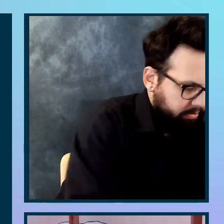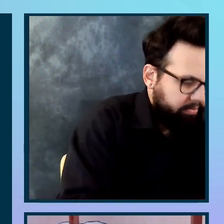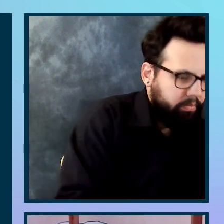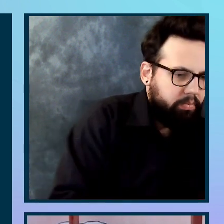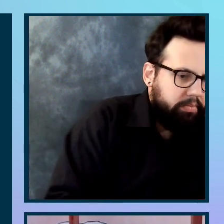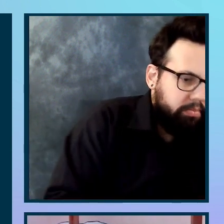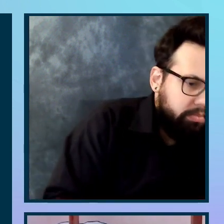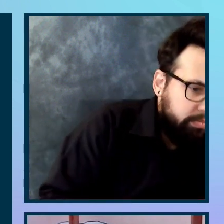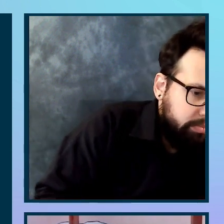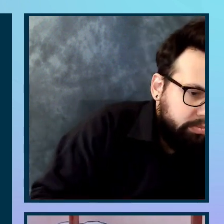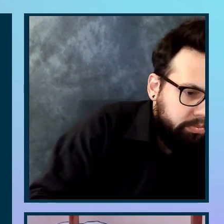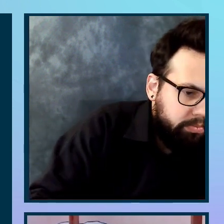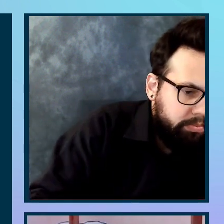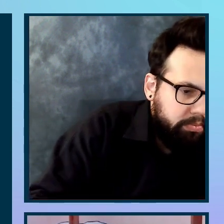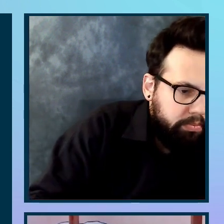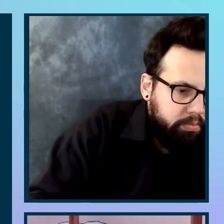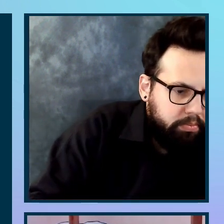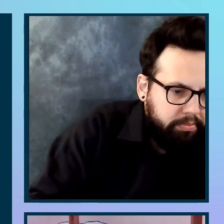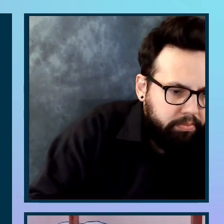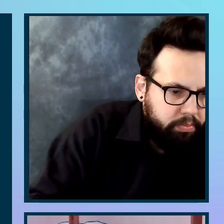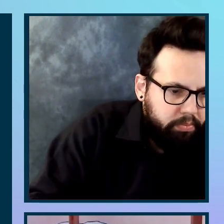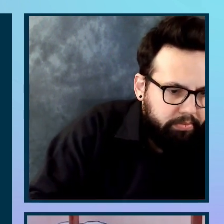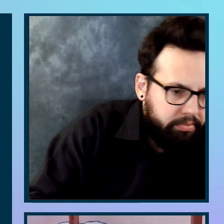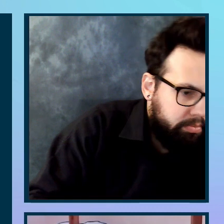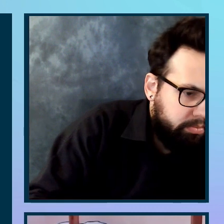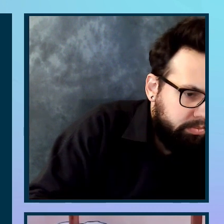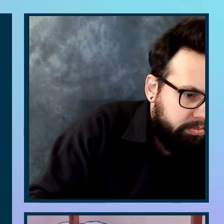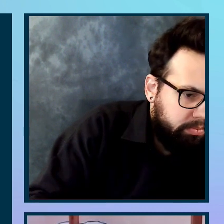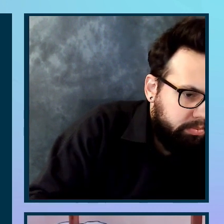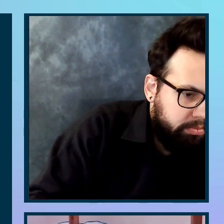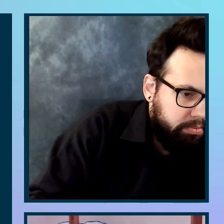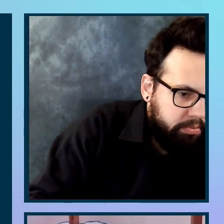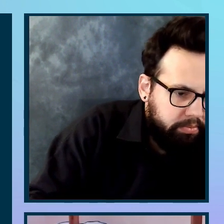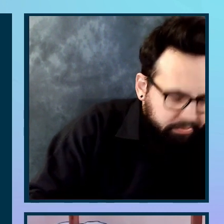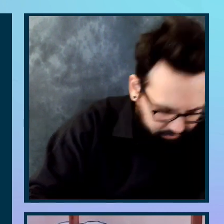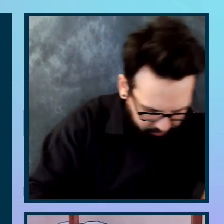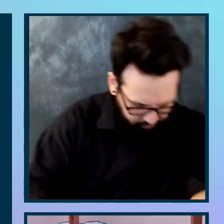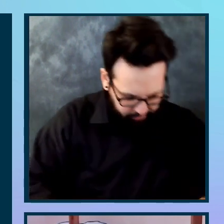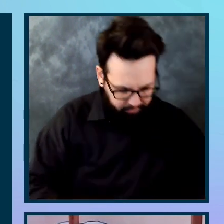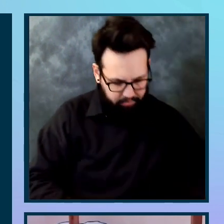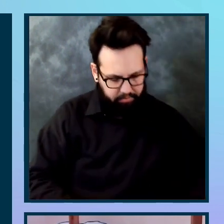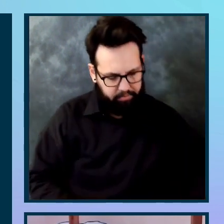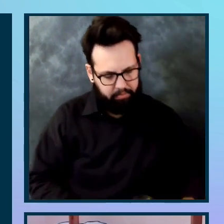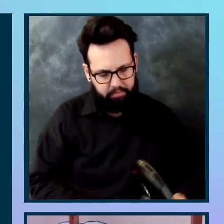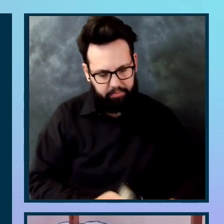The credentials that you entered were not recognized. Please try again. Then there's an Email address input,